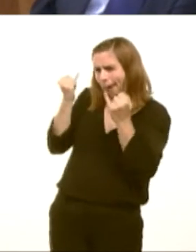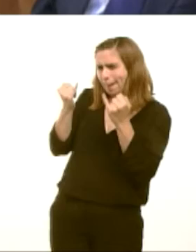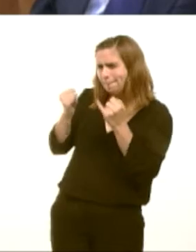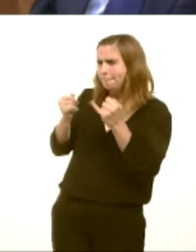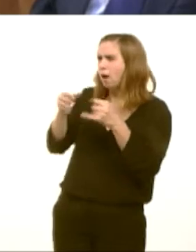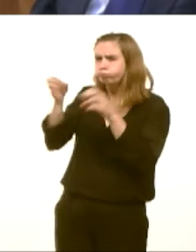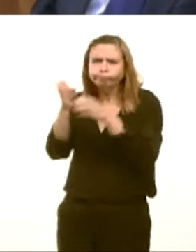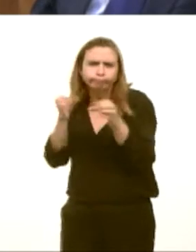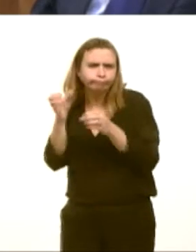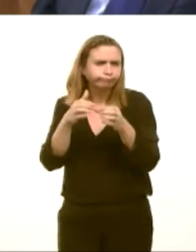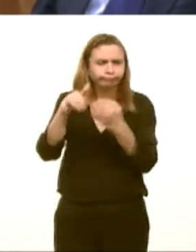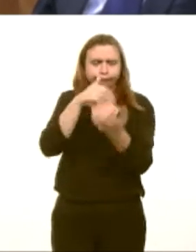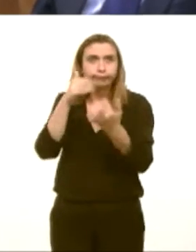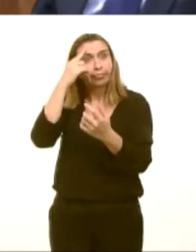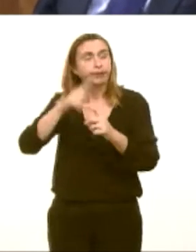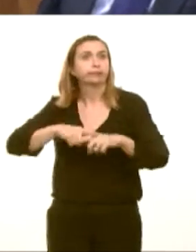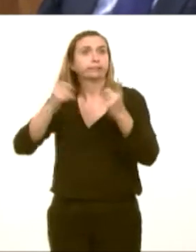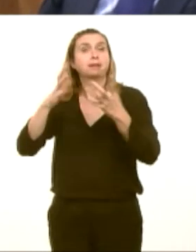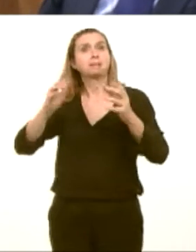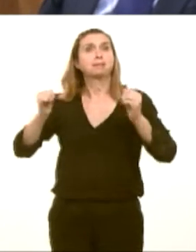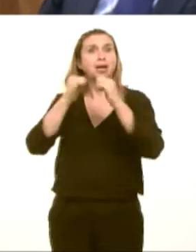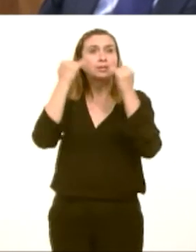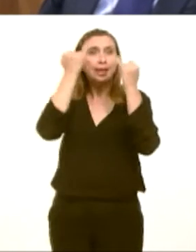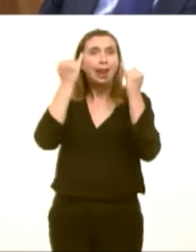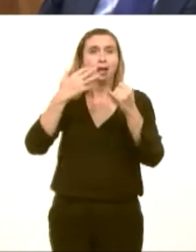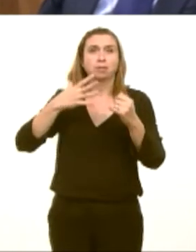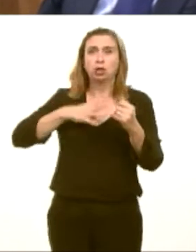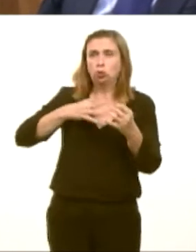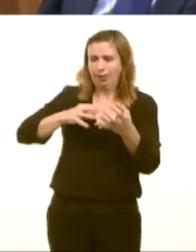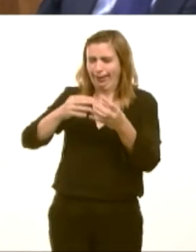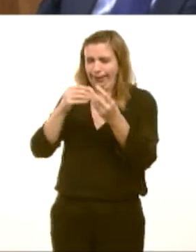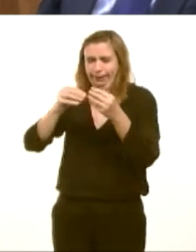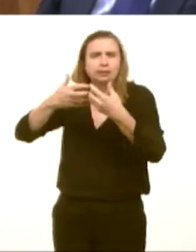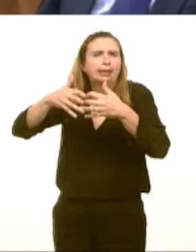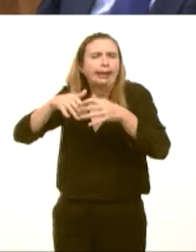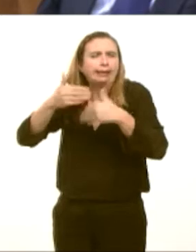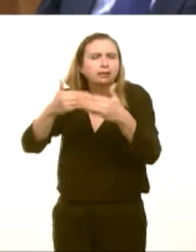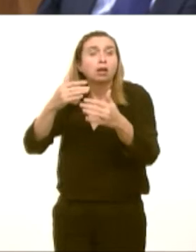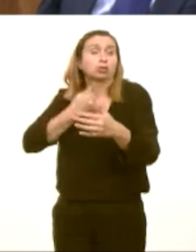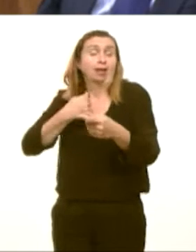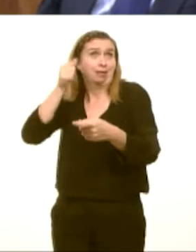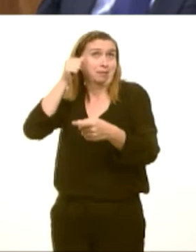we can increase the size of mountain lambs using Suffolk Texel tupsóIím going back to my rural affairs days now, as you can see.